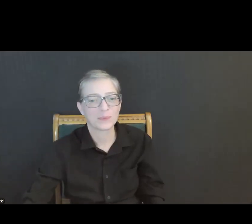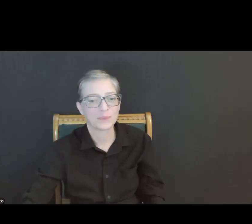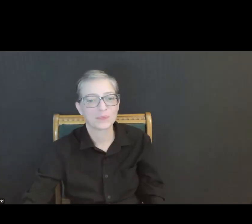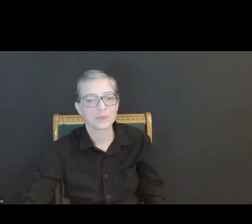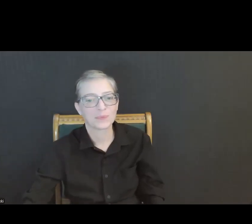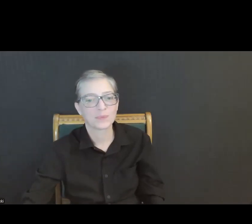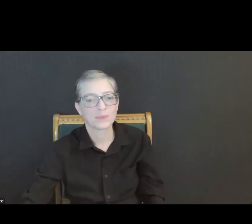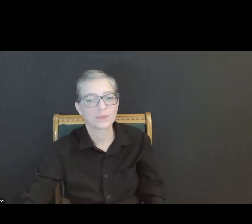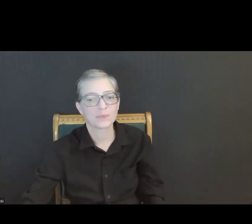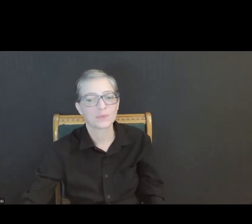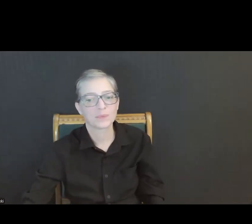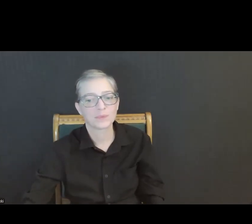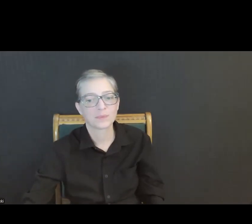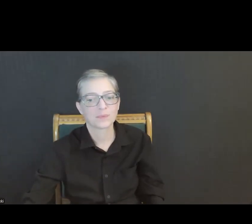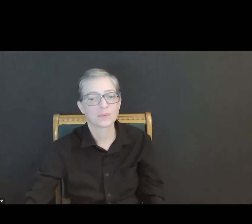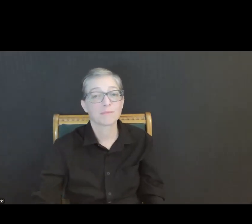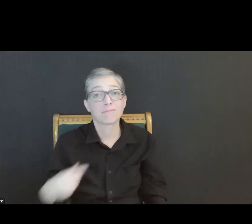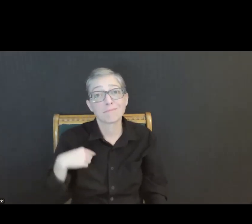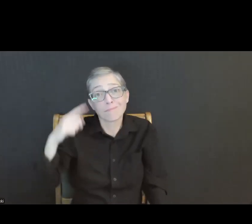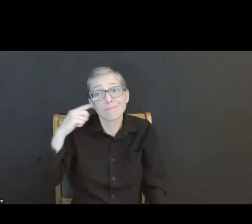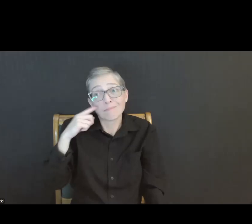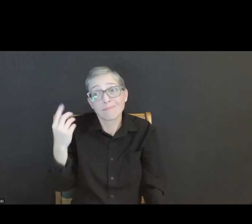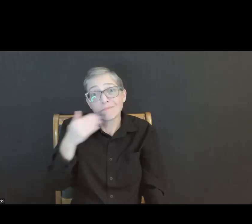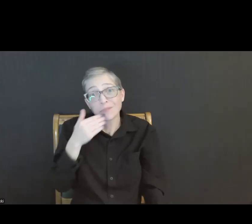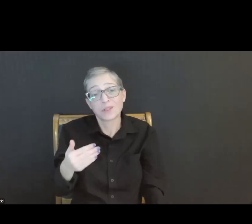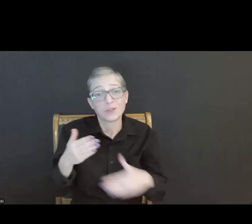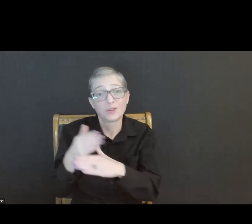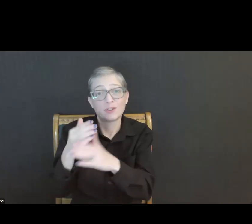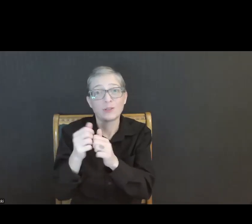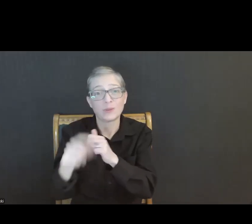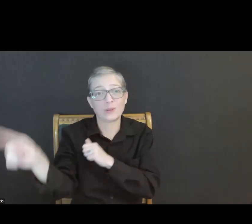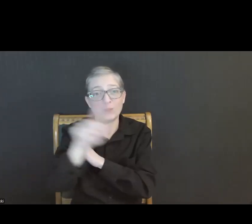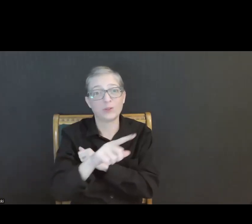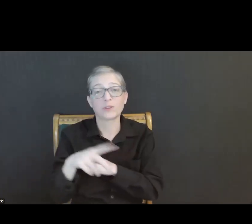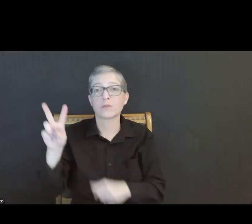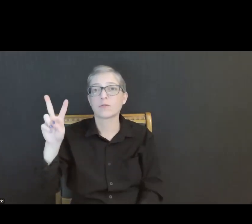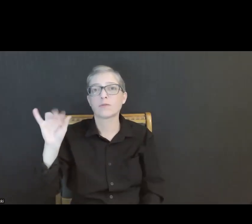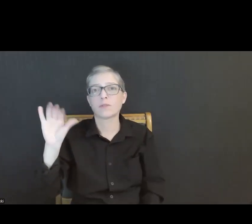um and I I I think it makes sense to share it with y' um the idea of vicarious trauma but also you